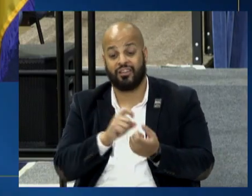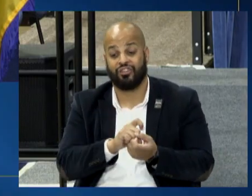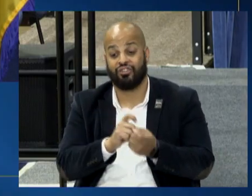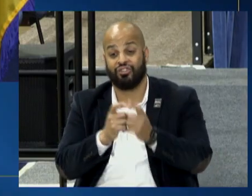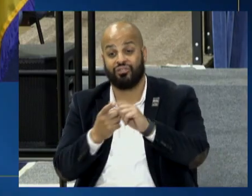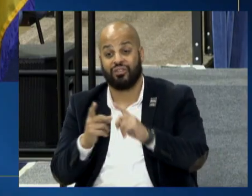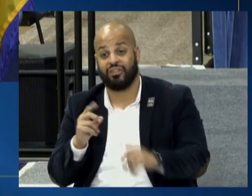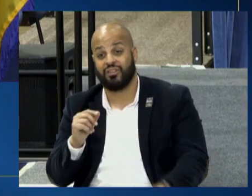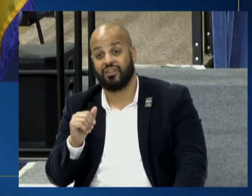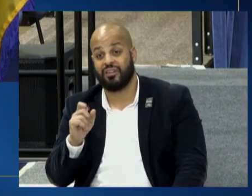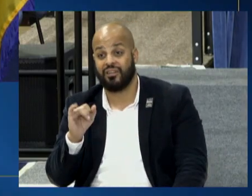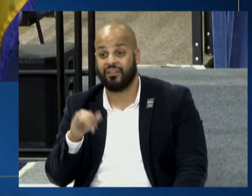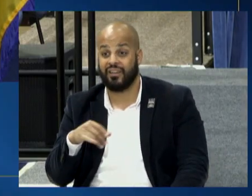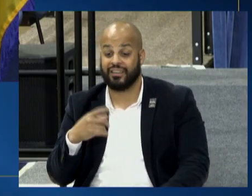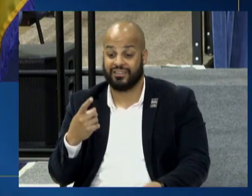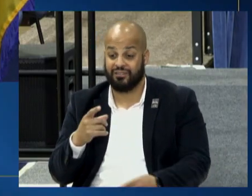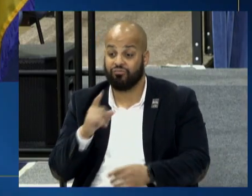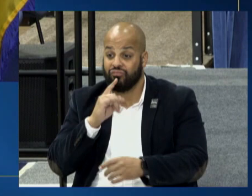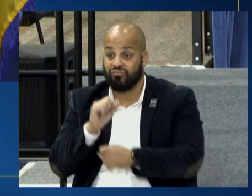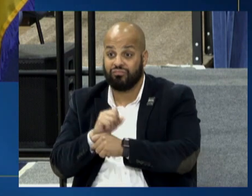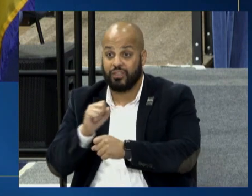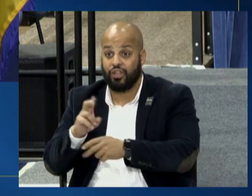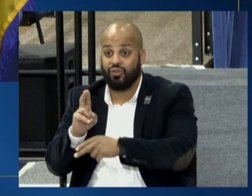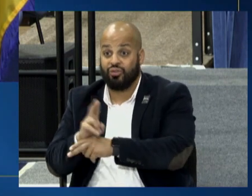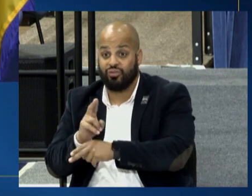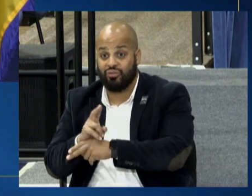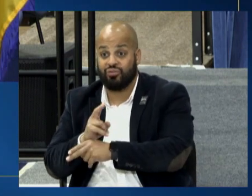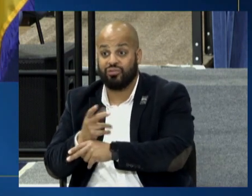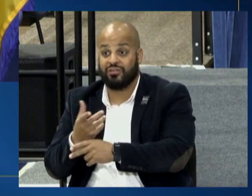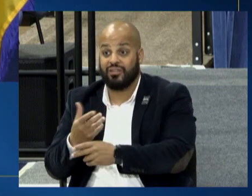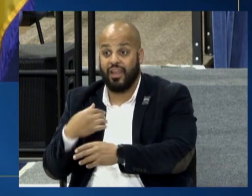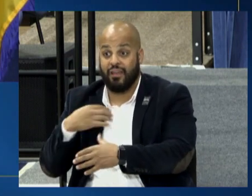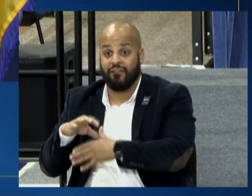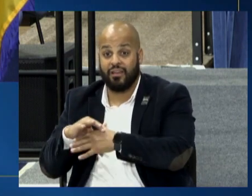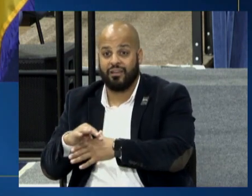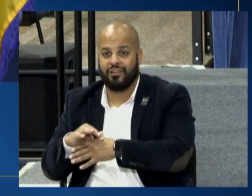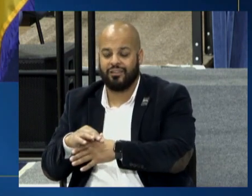like, useful and actionable in a clinical care setting isn't always as obvious as it